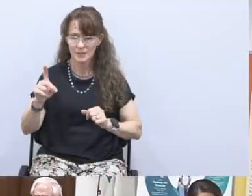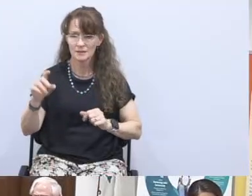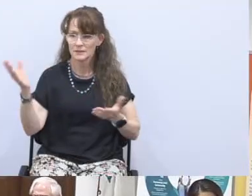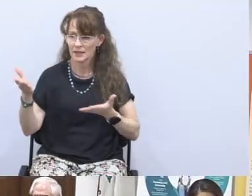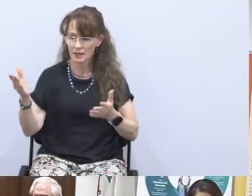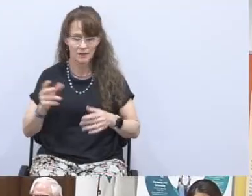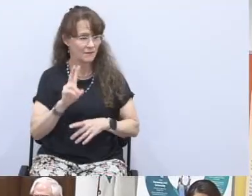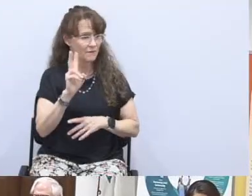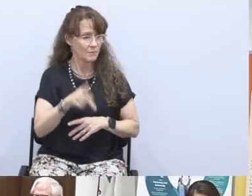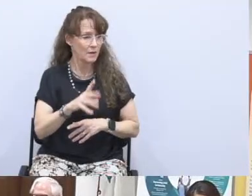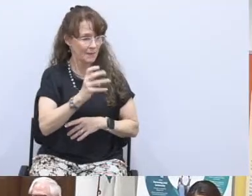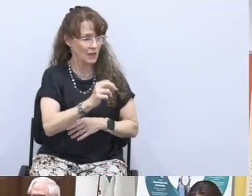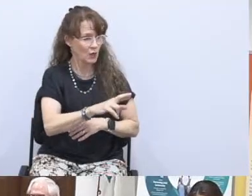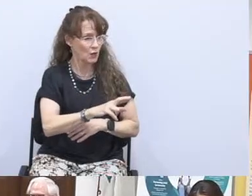Vice President Miller. - Here.